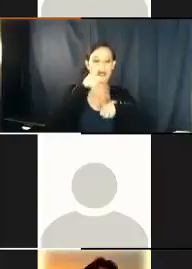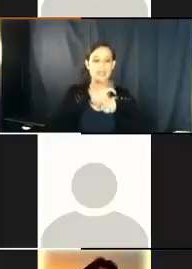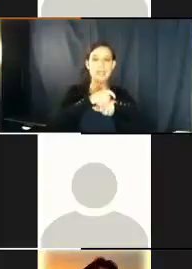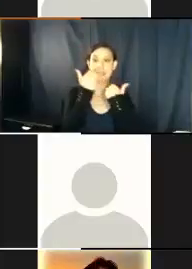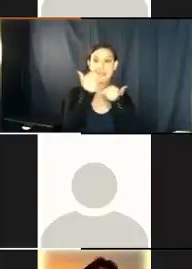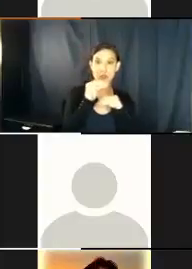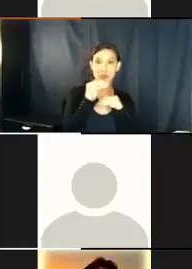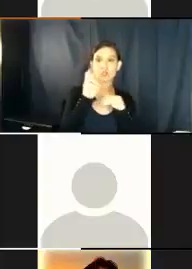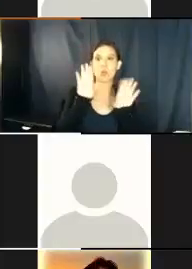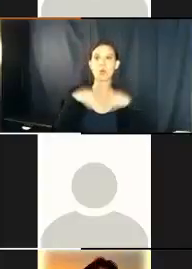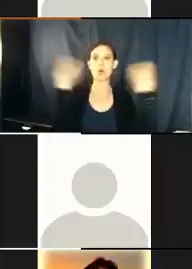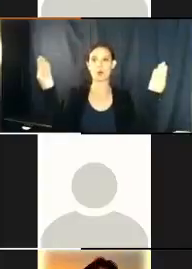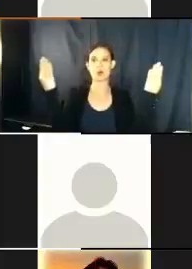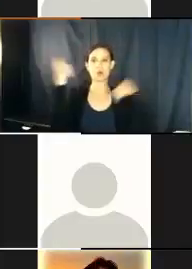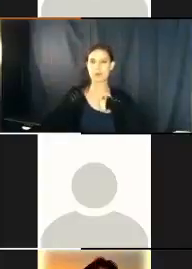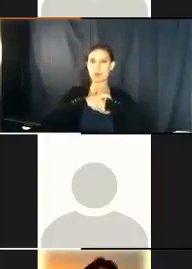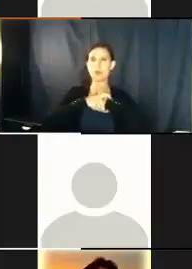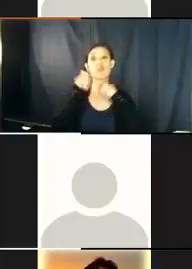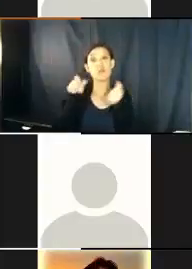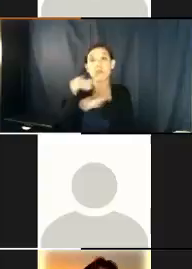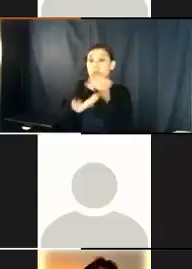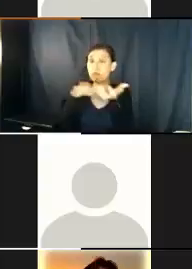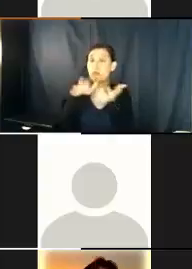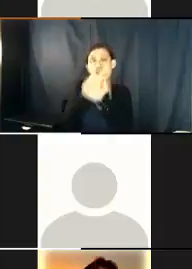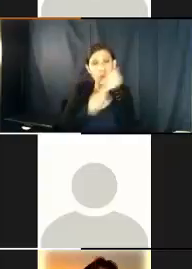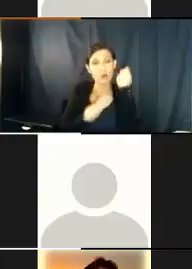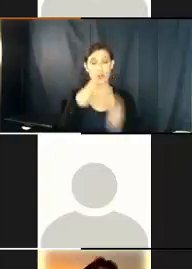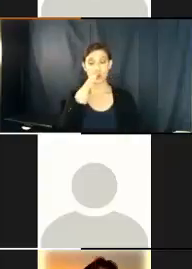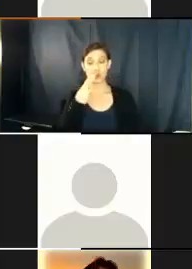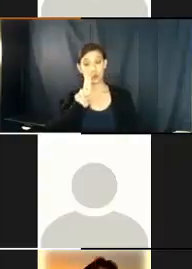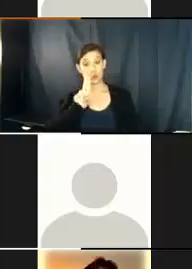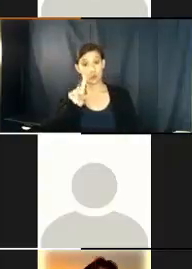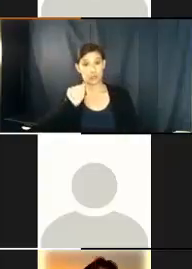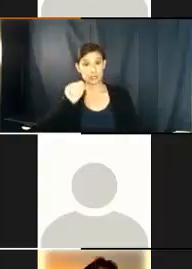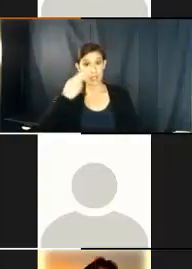be a combination of both so at UT High School because of the time differences and because